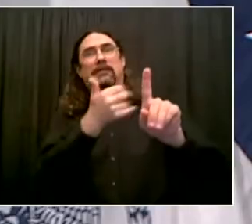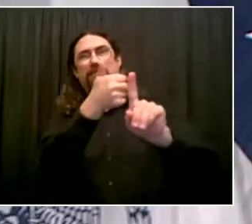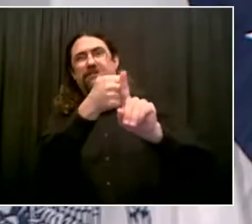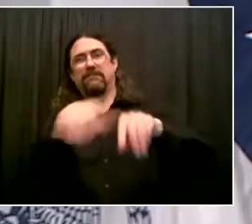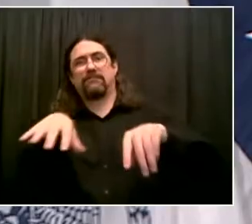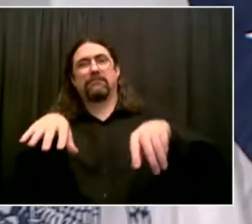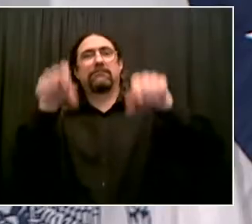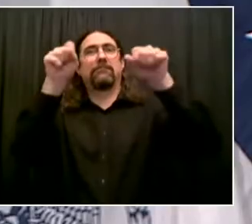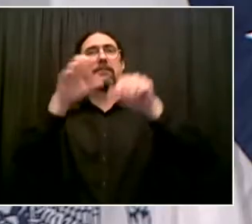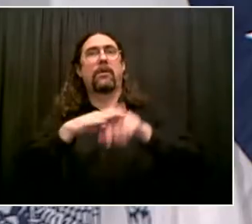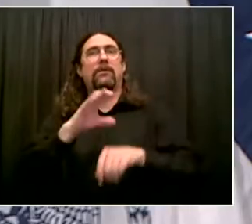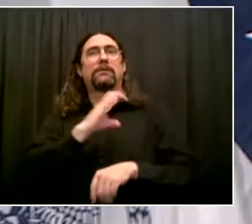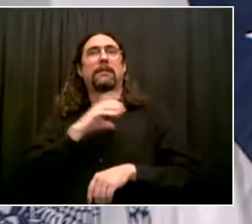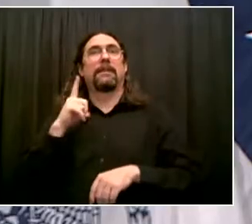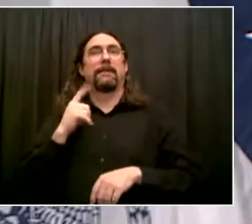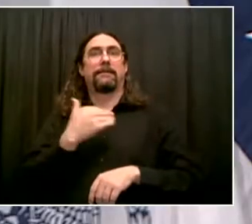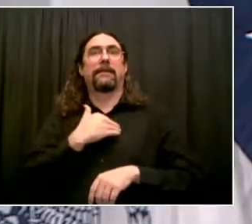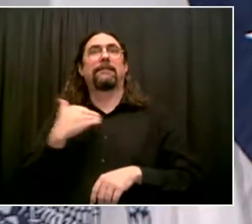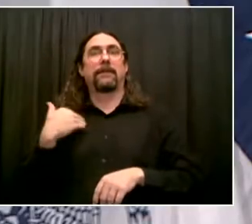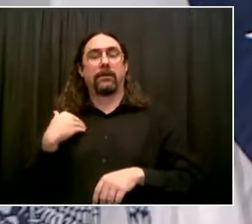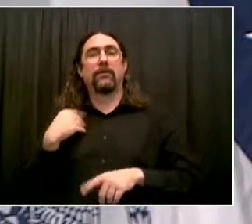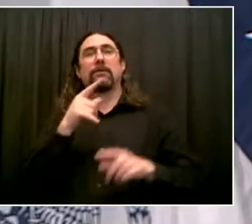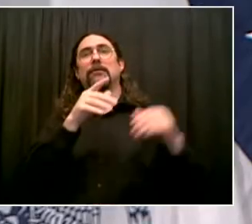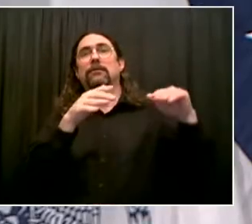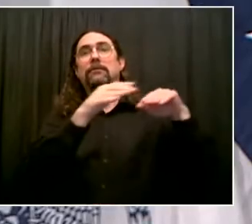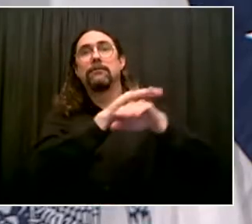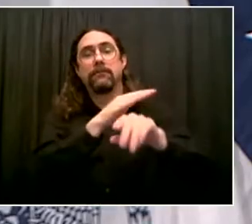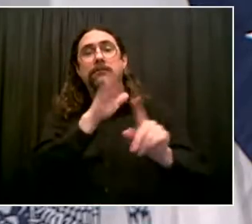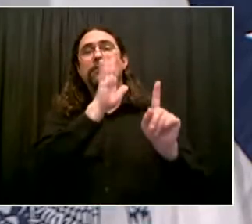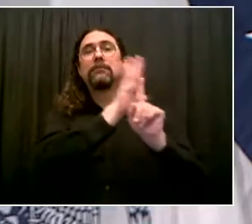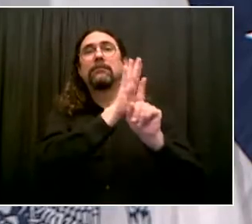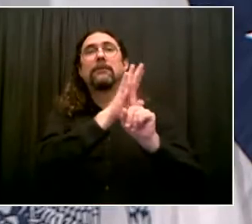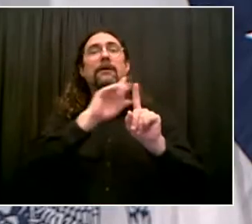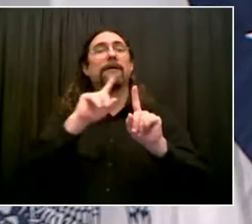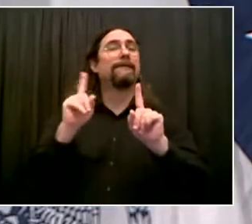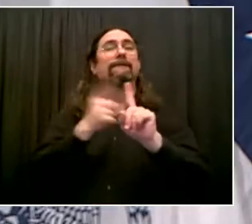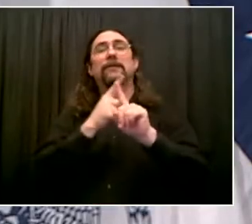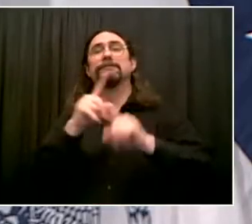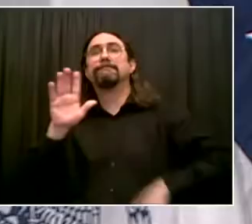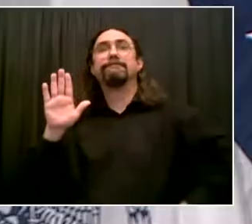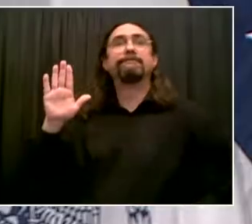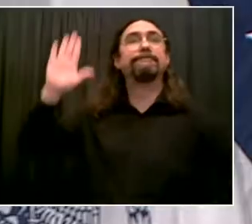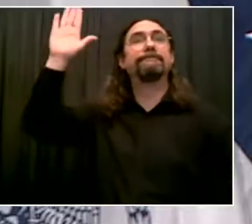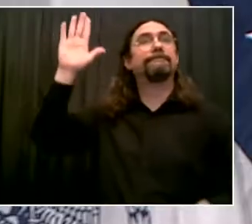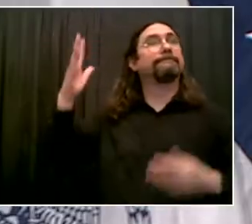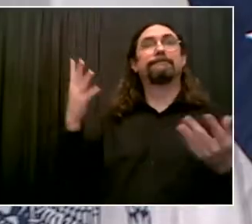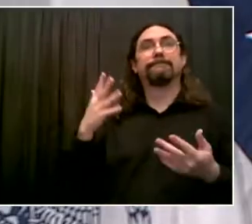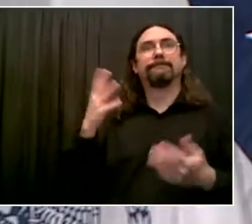CERTIFIED, ONE OF THE FIRST THINGS SHE SAID WE NEED THIS PRECINCT IN OUR COMMUNITY.